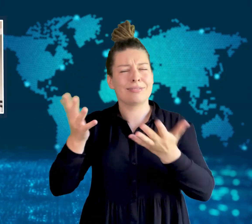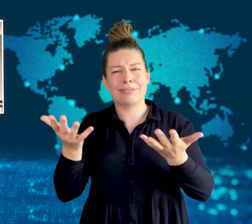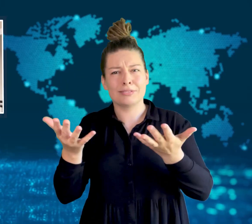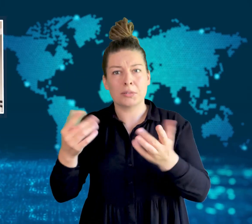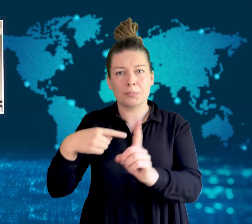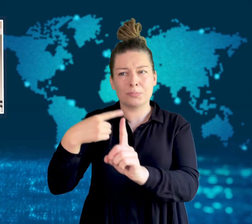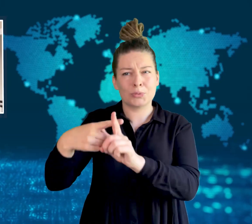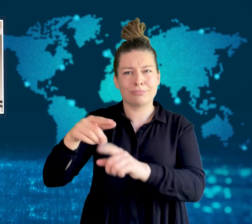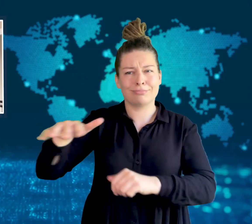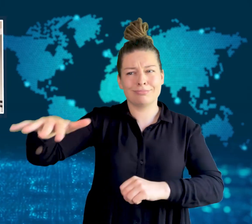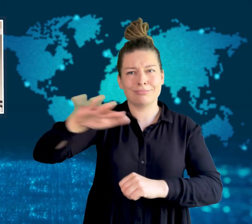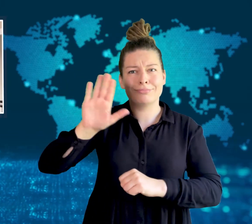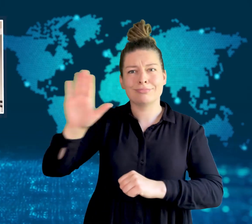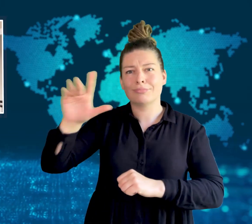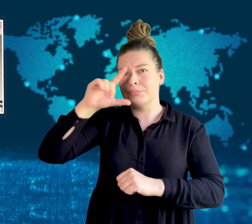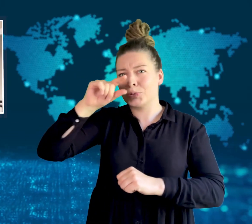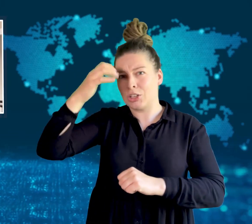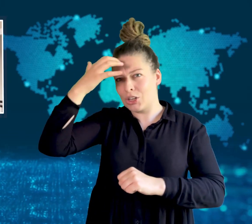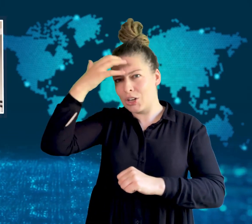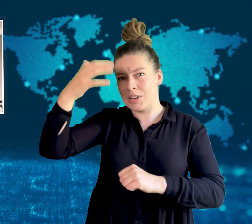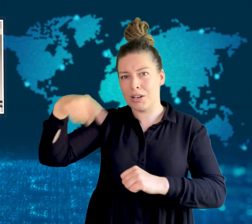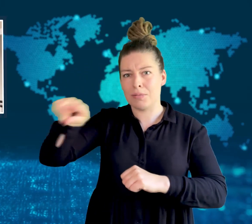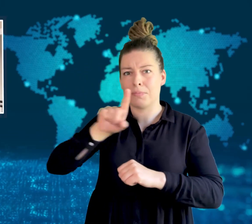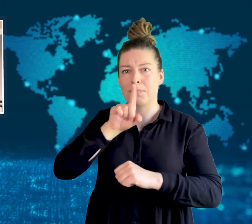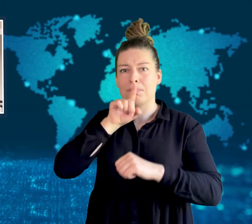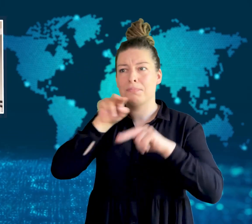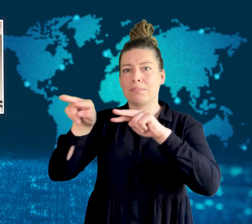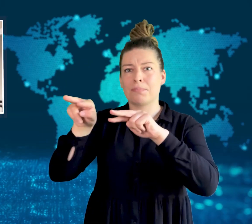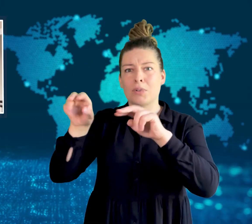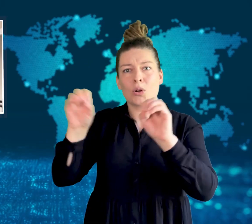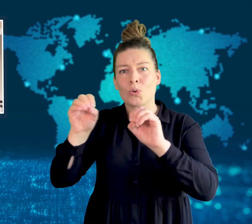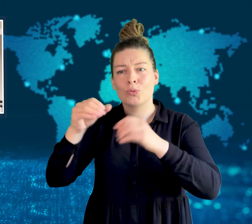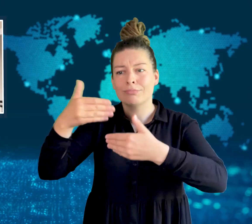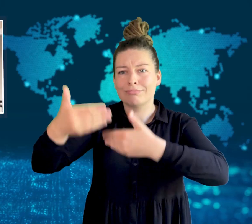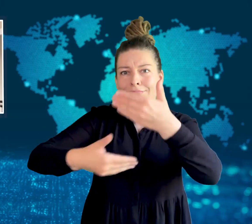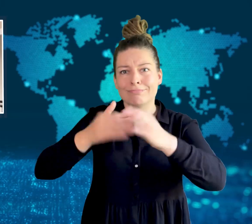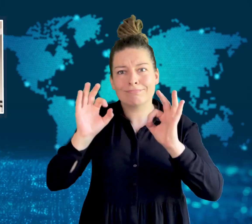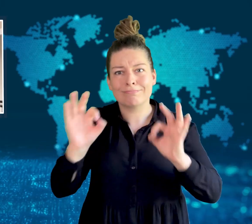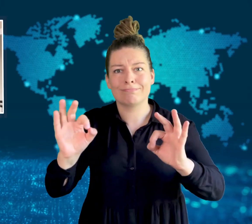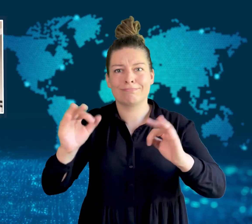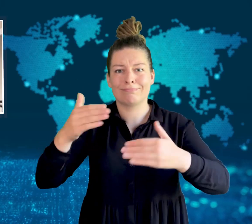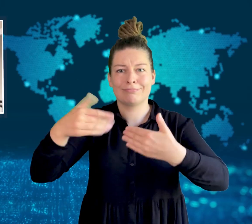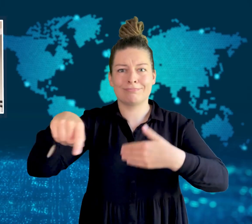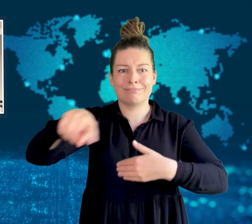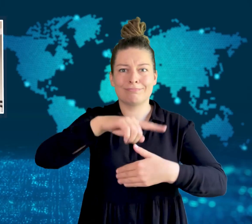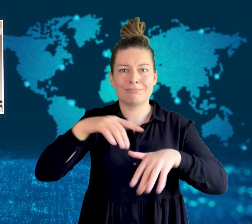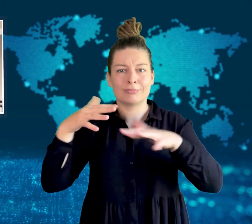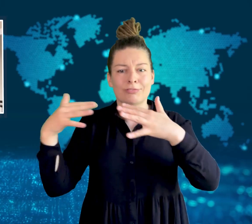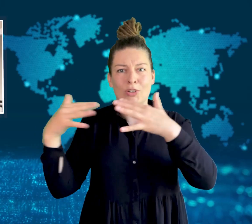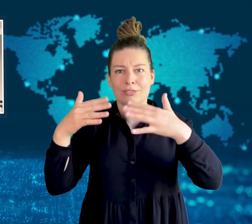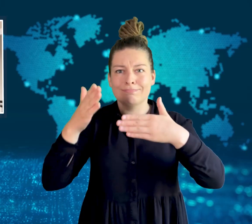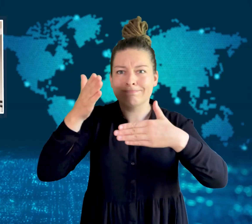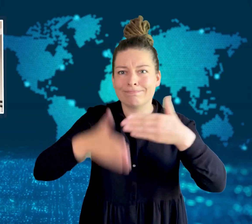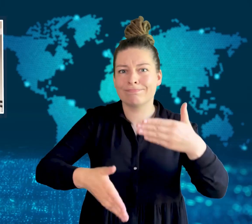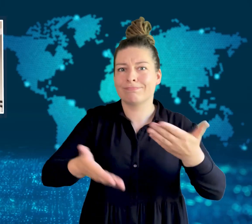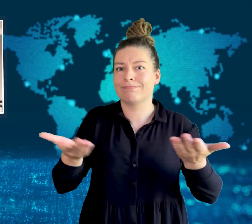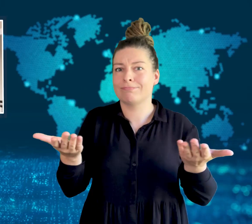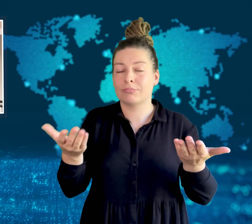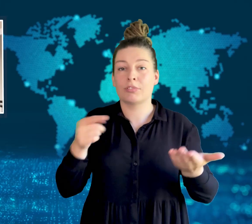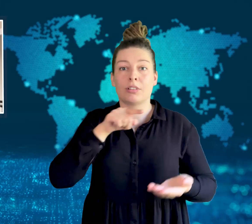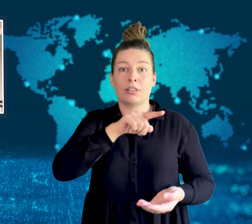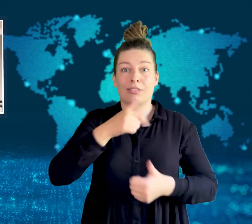his forces ammunition and said, "We must end this debacle."